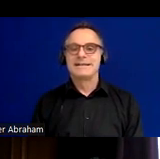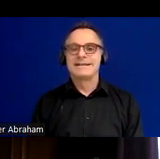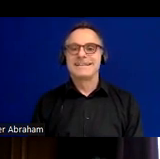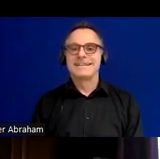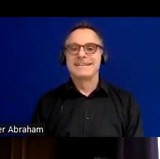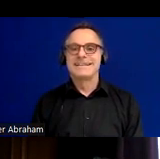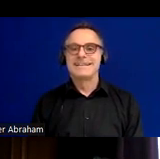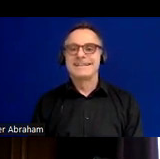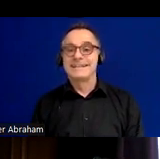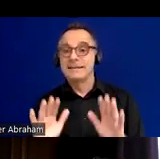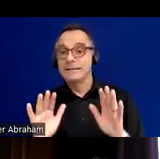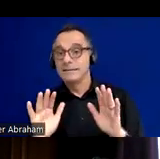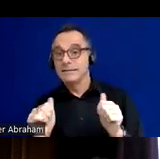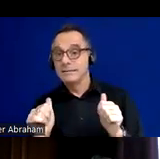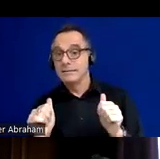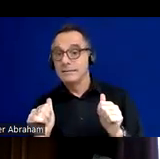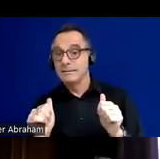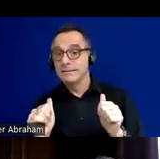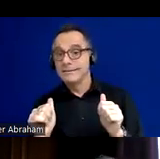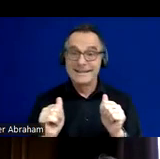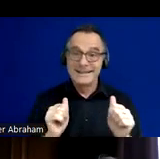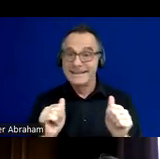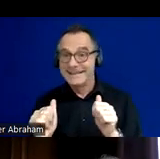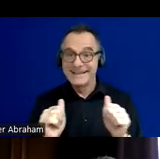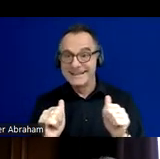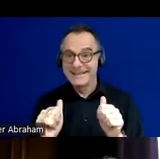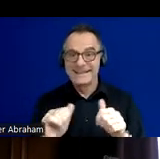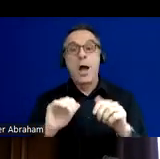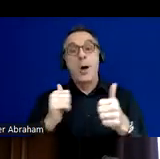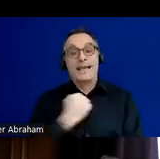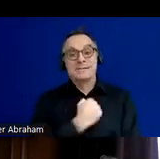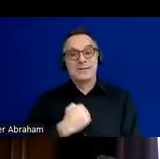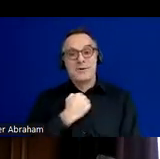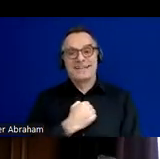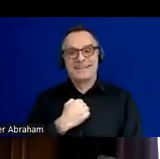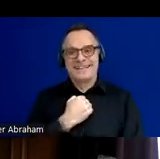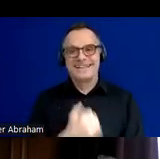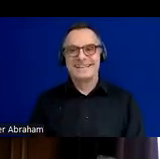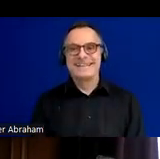Clair: Sorry about that Jenny.